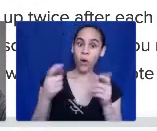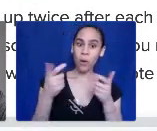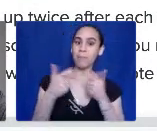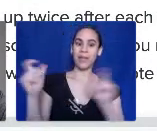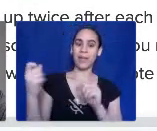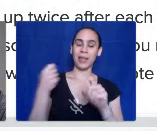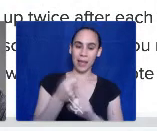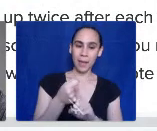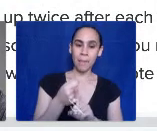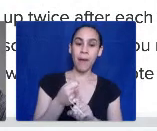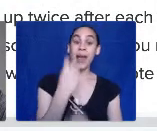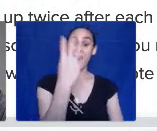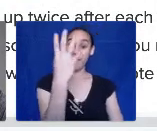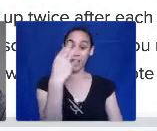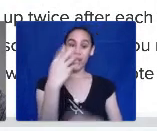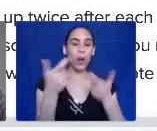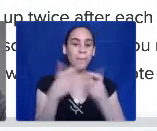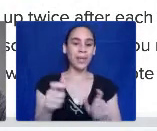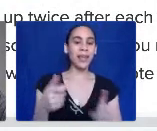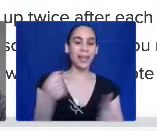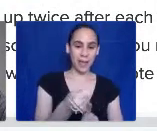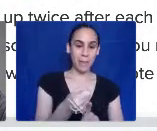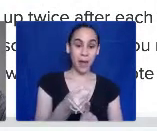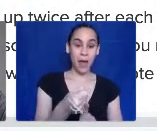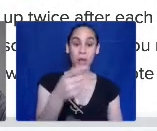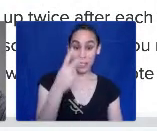can see my video but i've invested a good amount of money because i do a lot of video interviews i